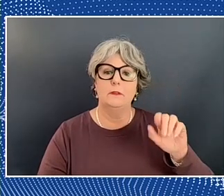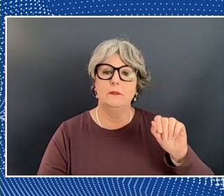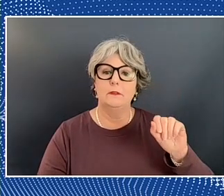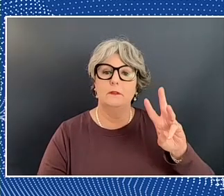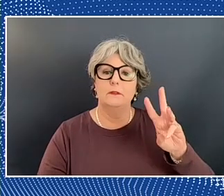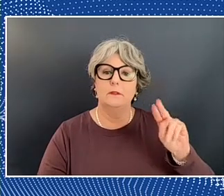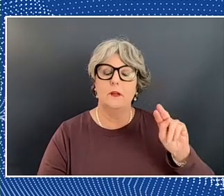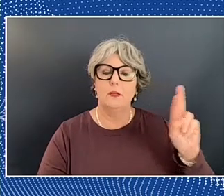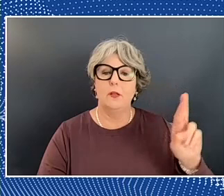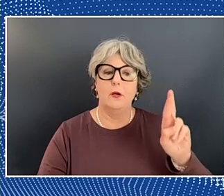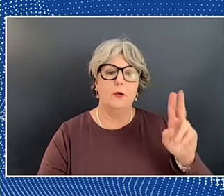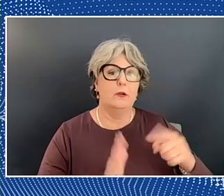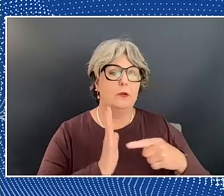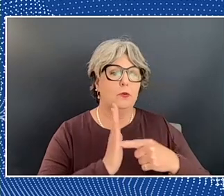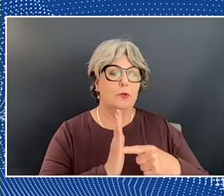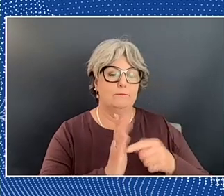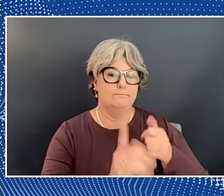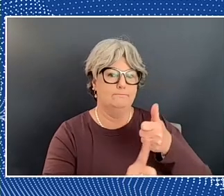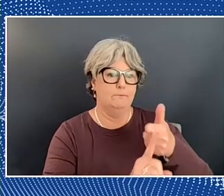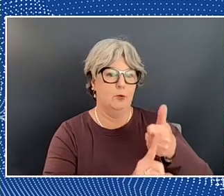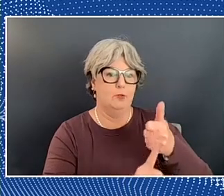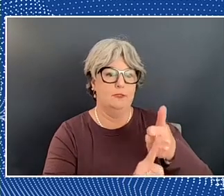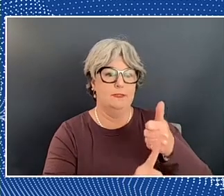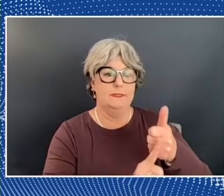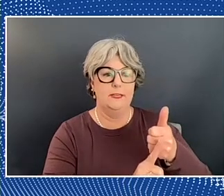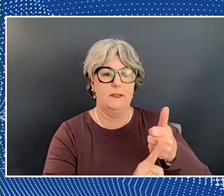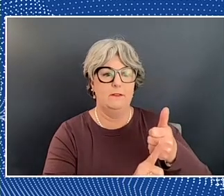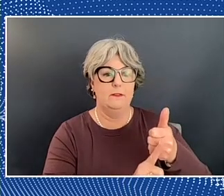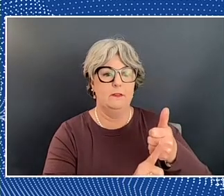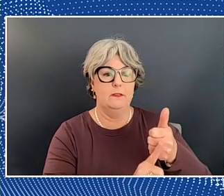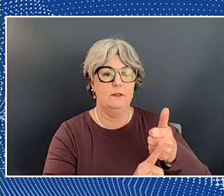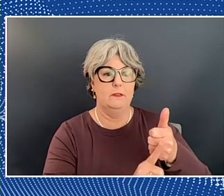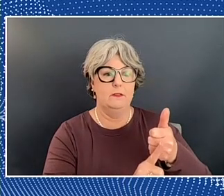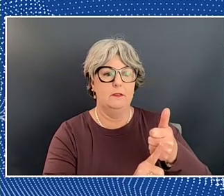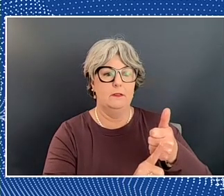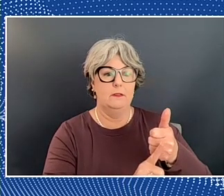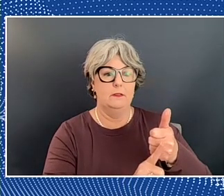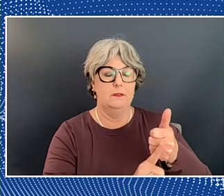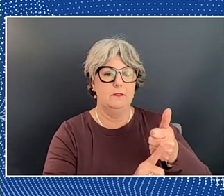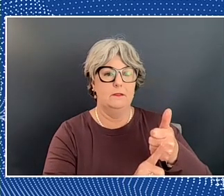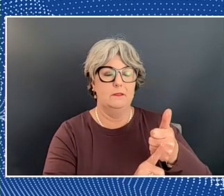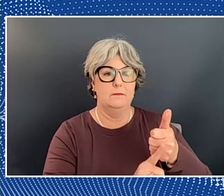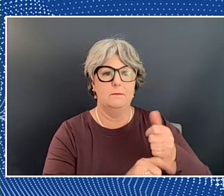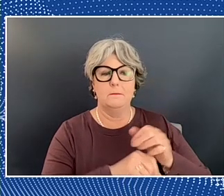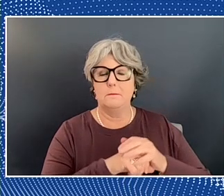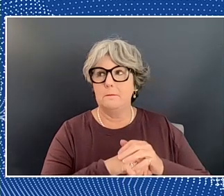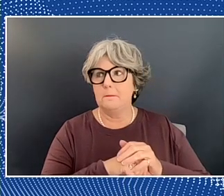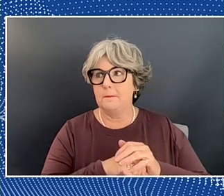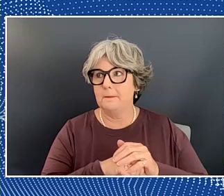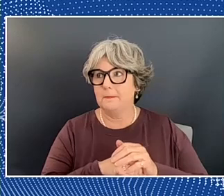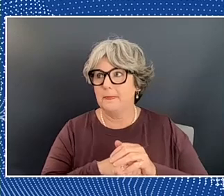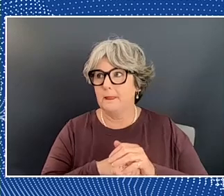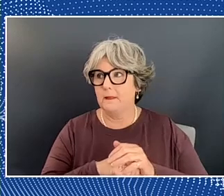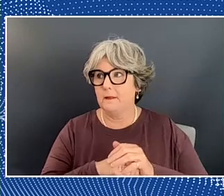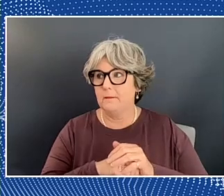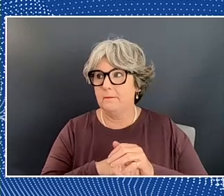representing herself. Looks like she's in the meeting, but she hasn't turned on audio or video quite yet.